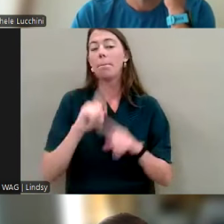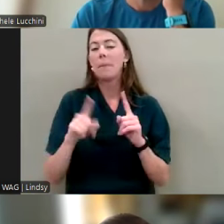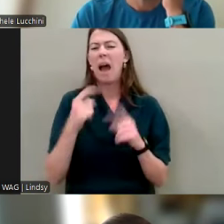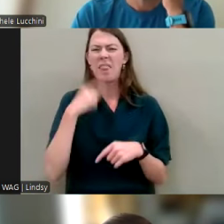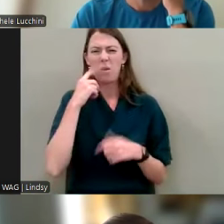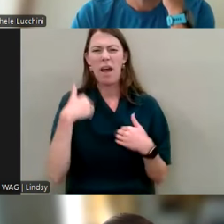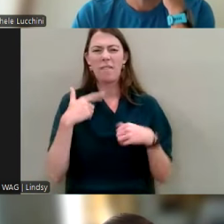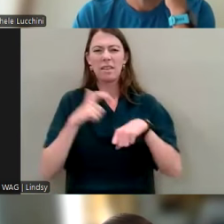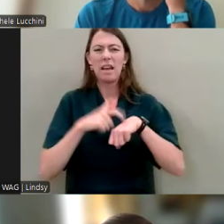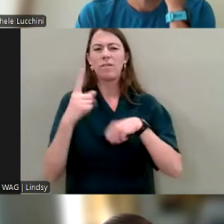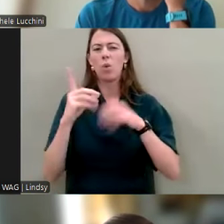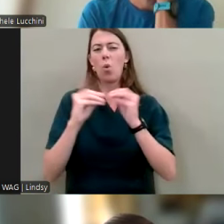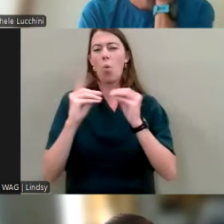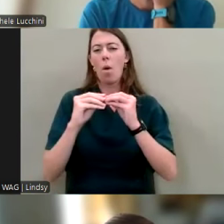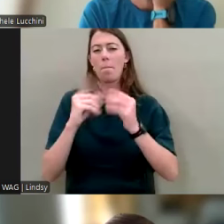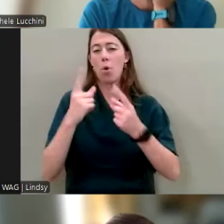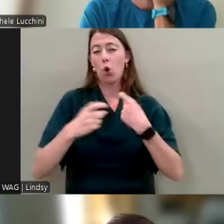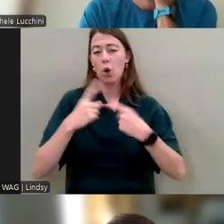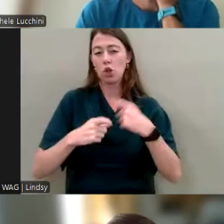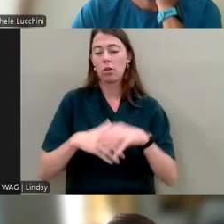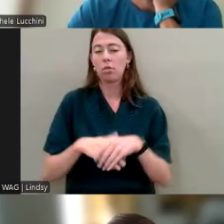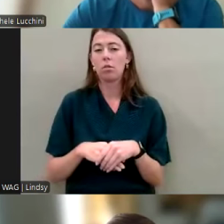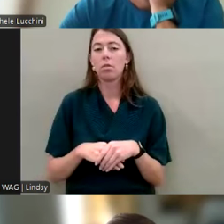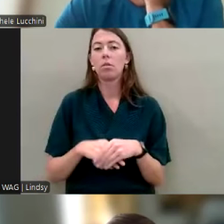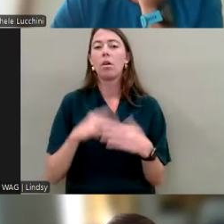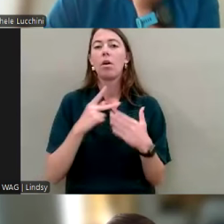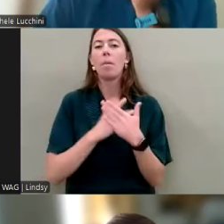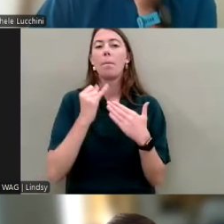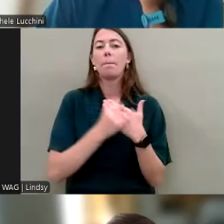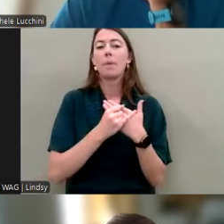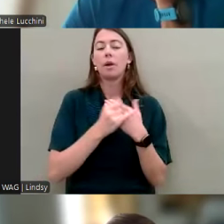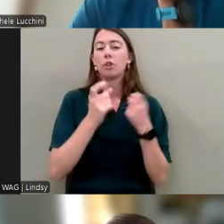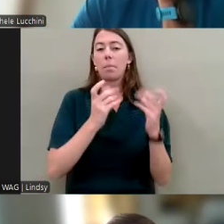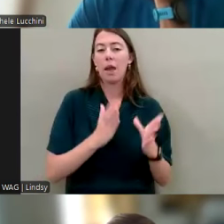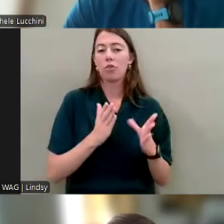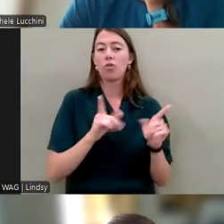So, project managers are also in tight communication with the client. What roles should